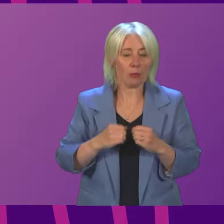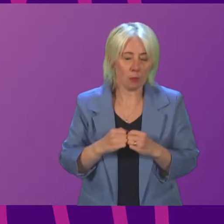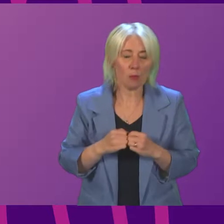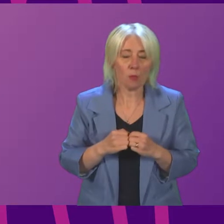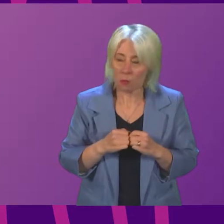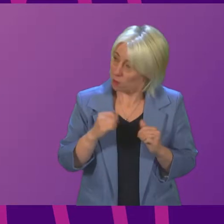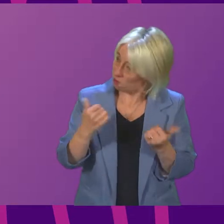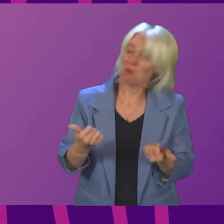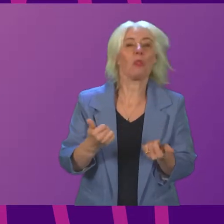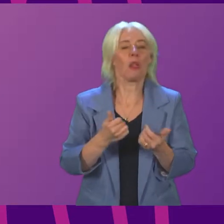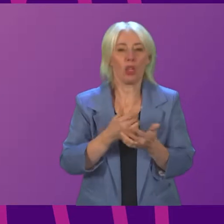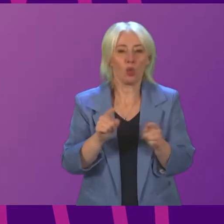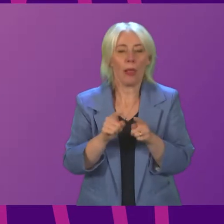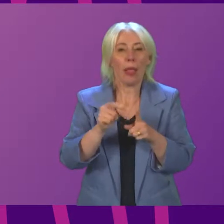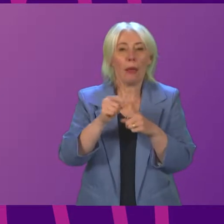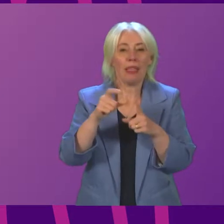many downloads of the PDF and requests for paper copies.